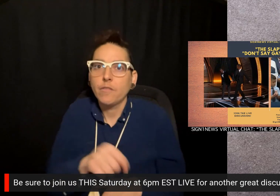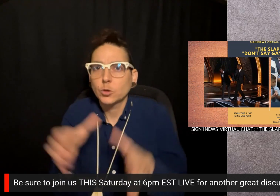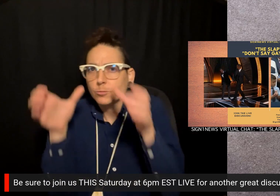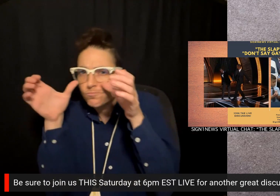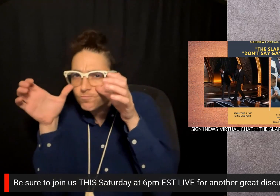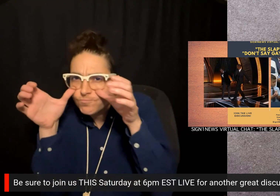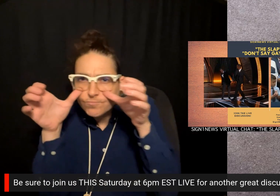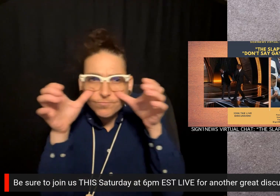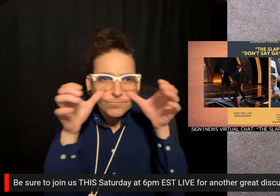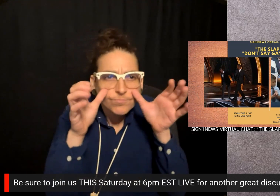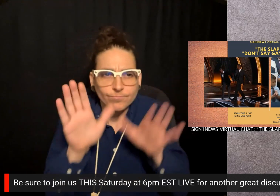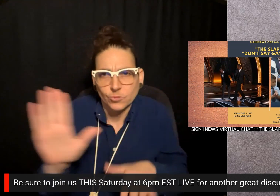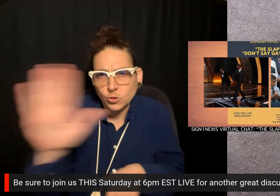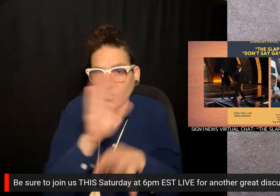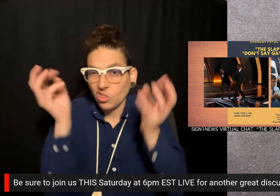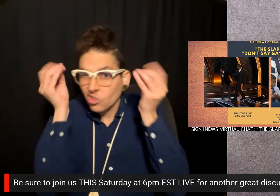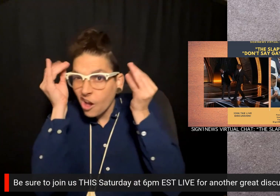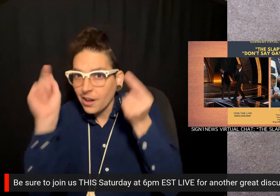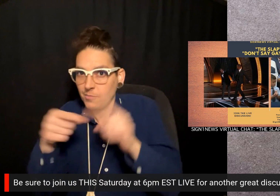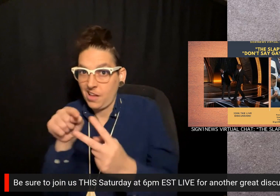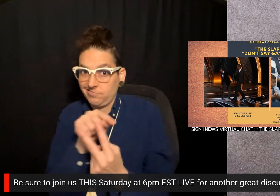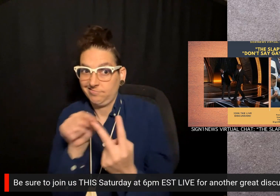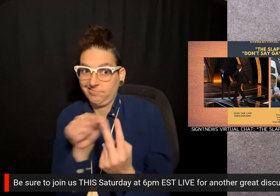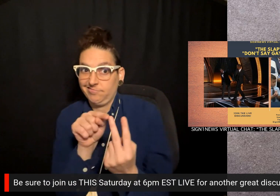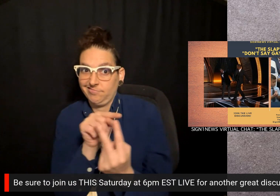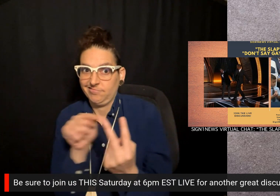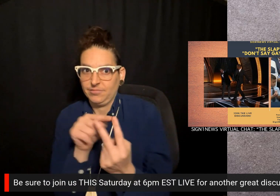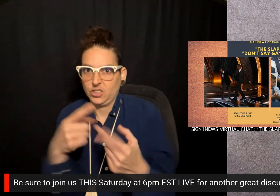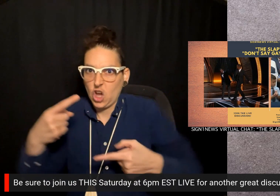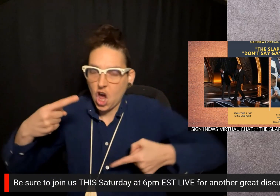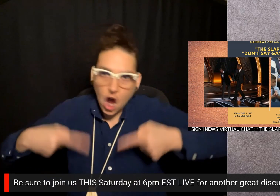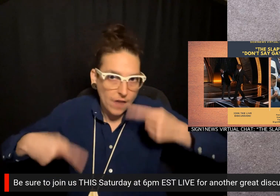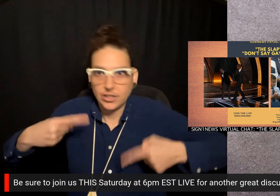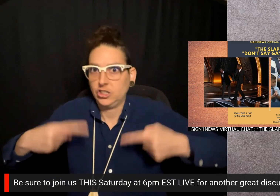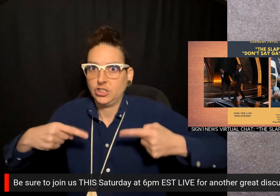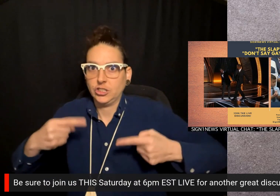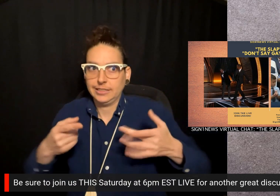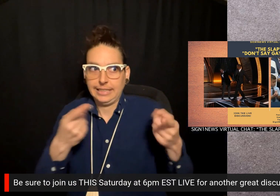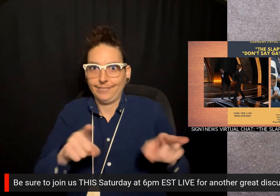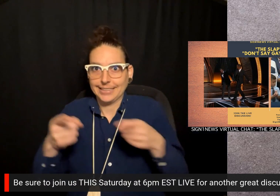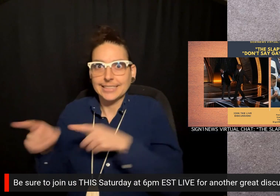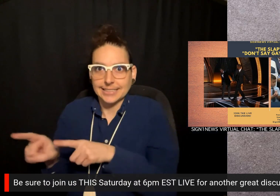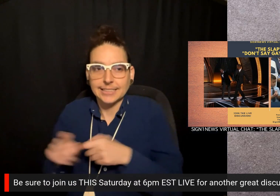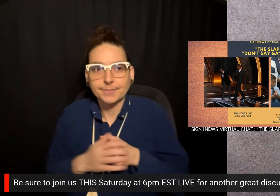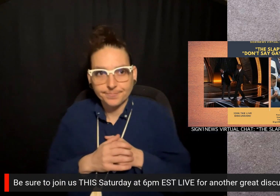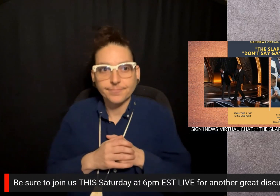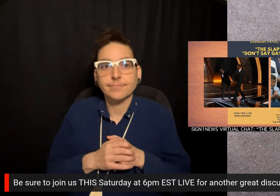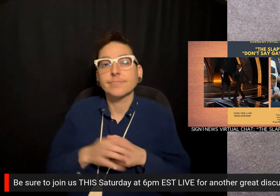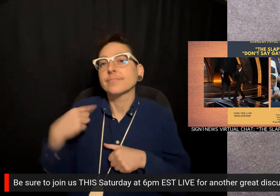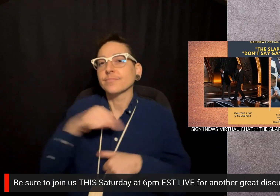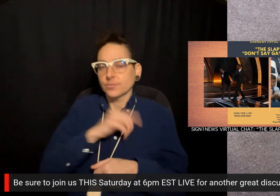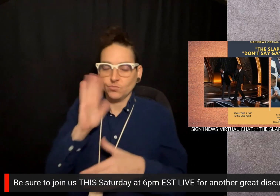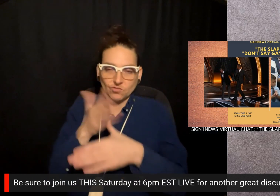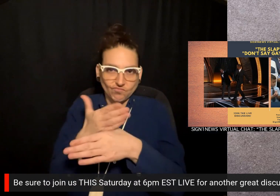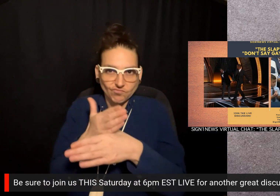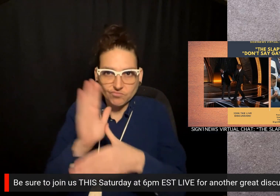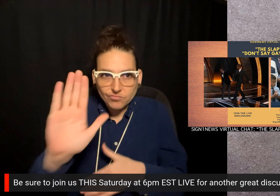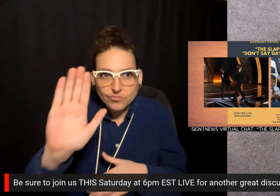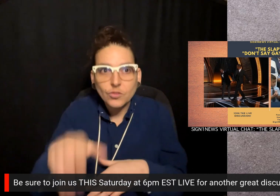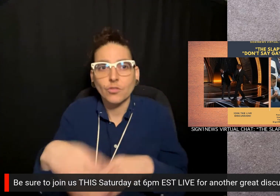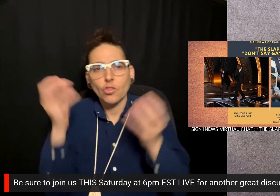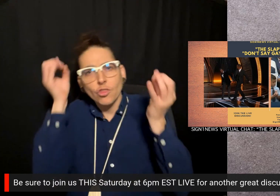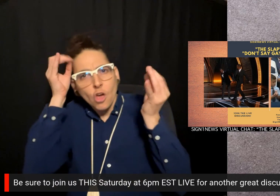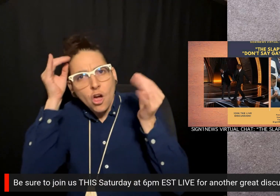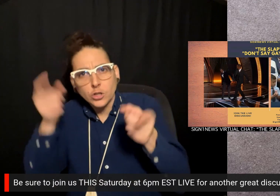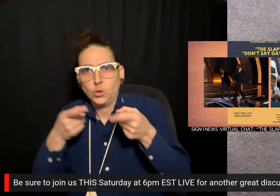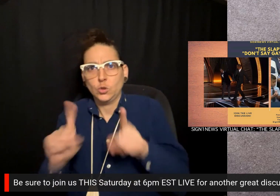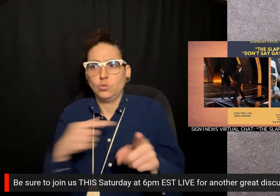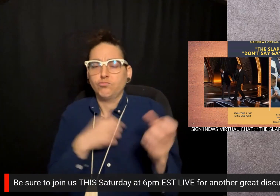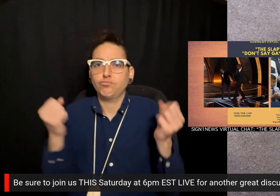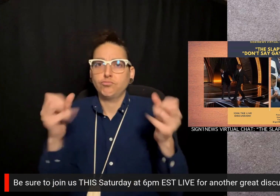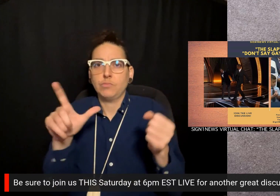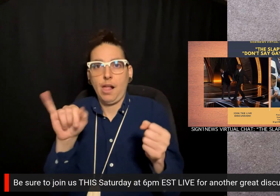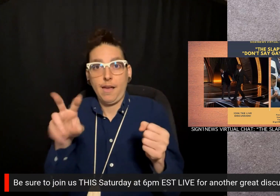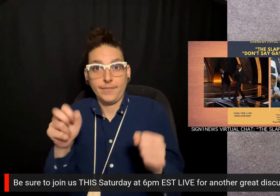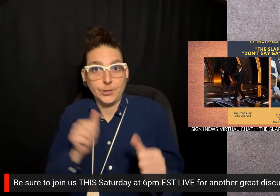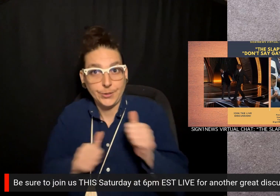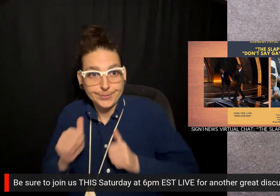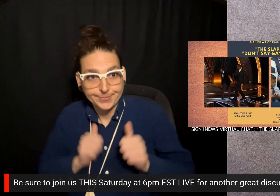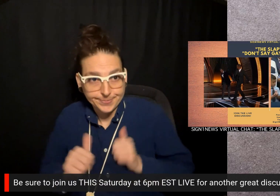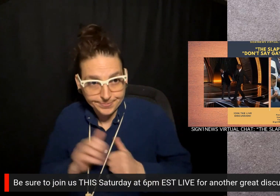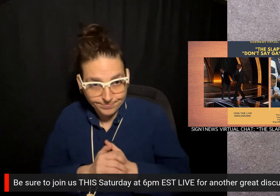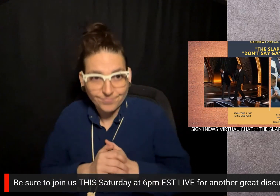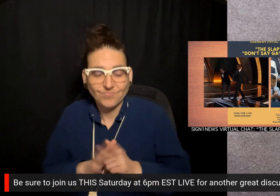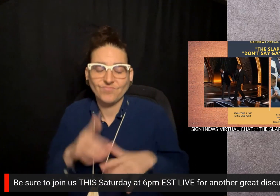on these two controversial events we will be sharing your thoughts live during the show